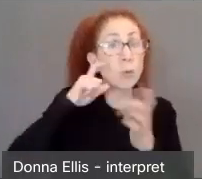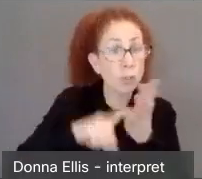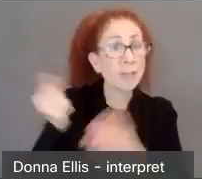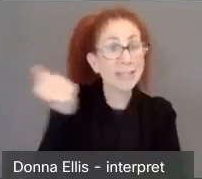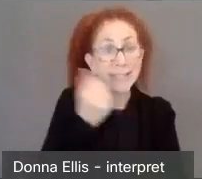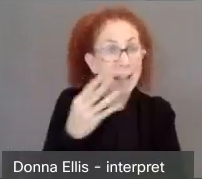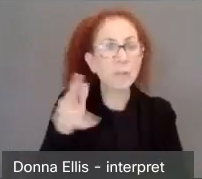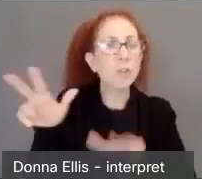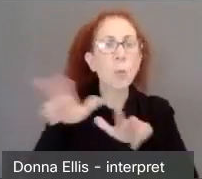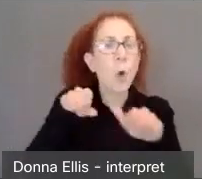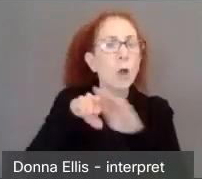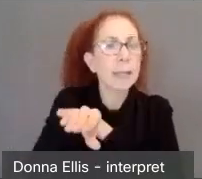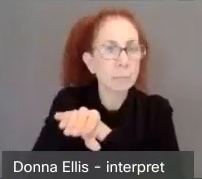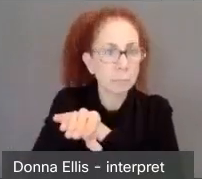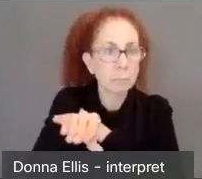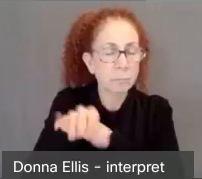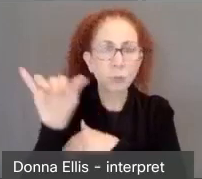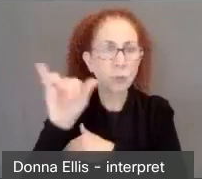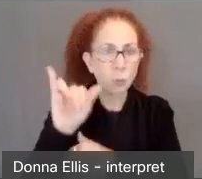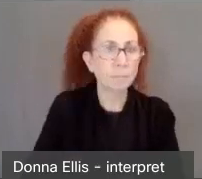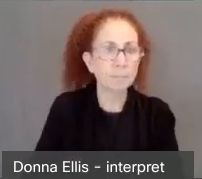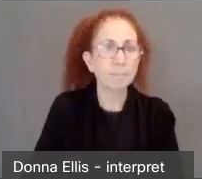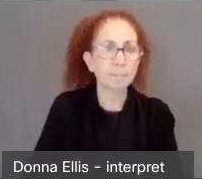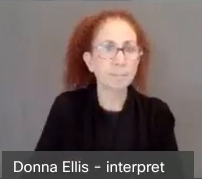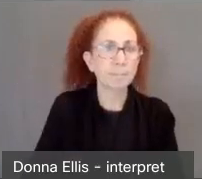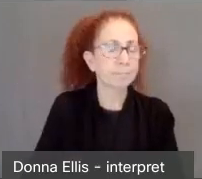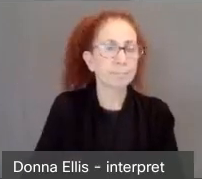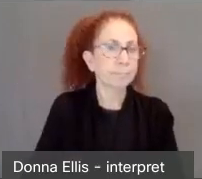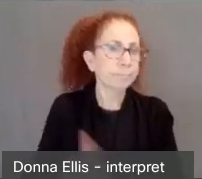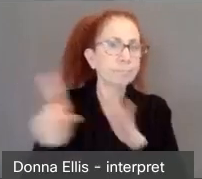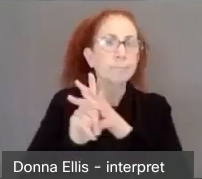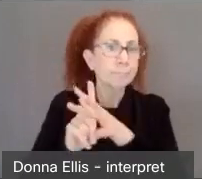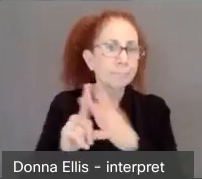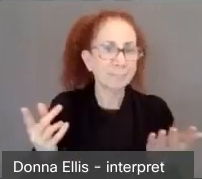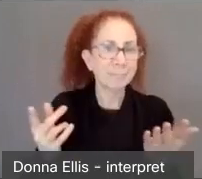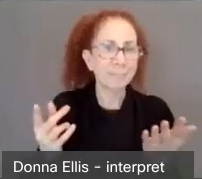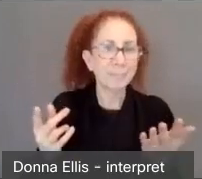up just, you know, came in kind of spur of the moment. So I don't know what today's numbers